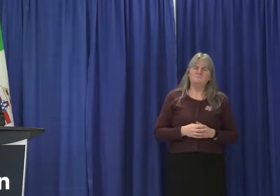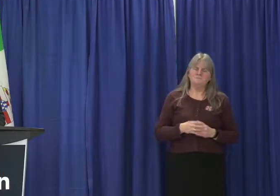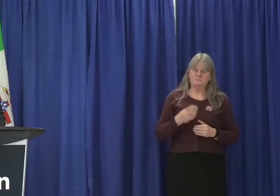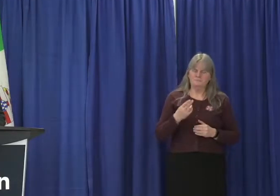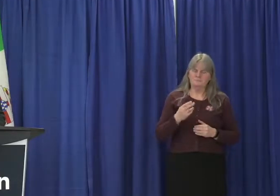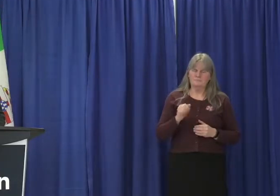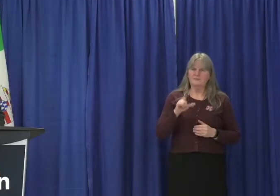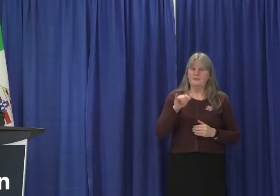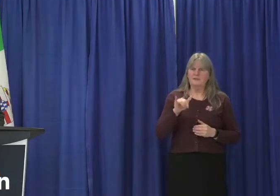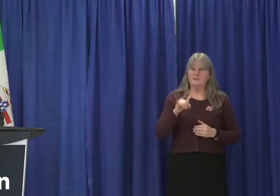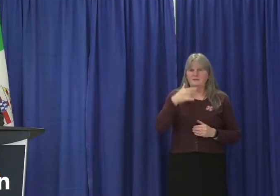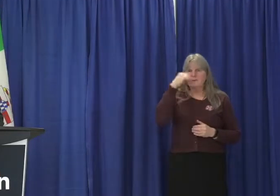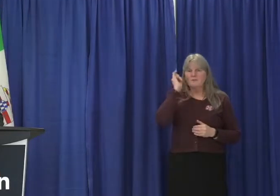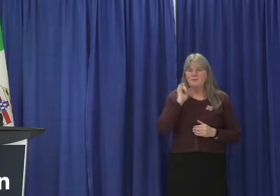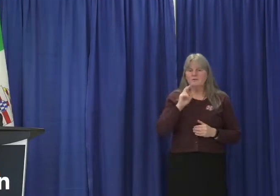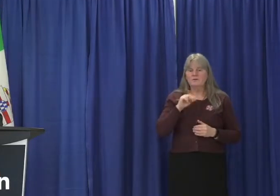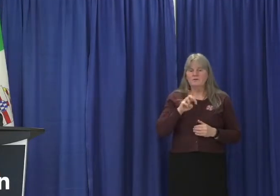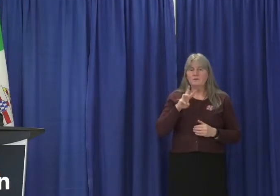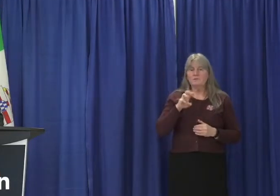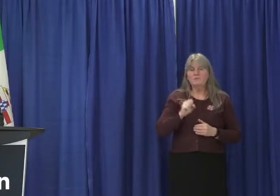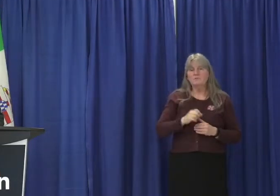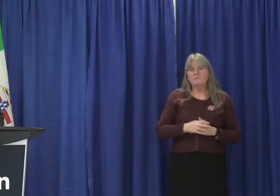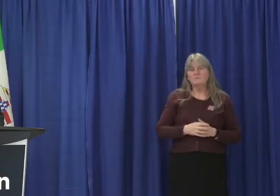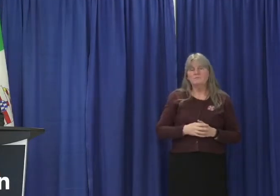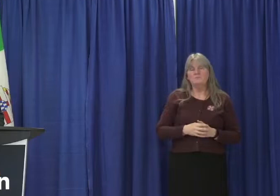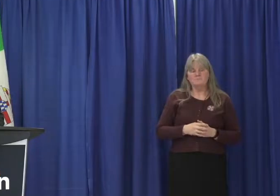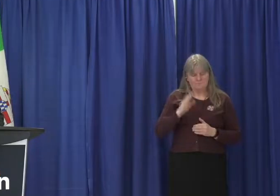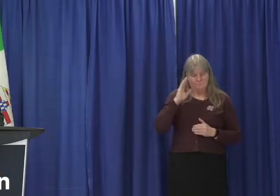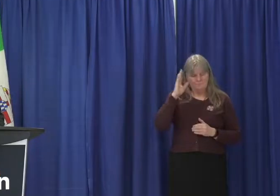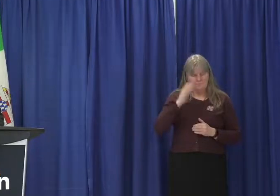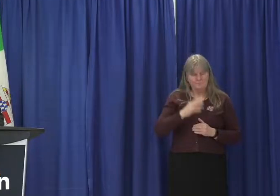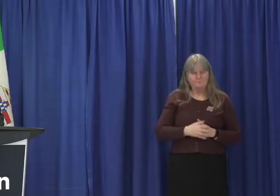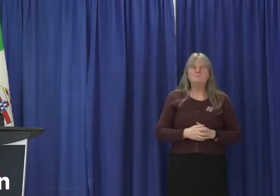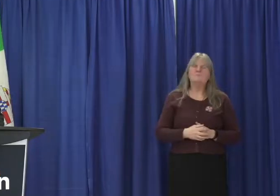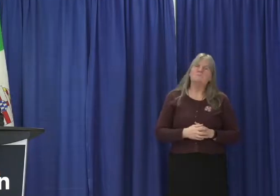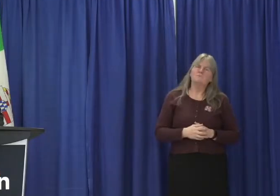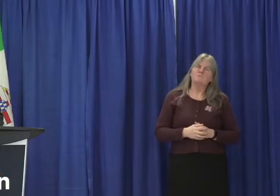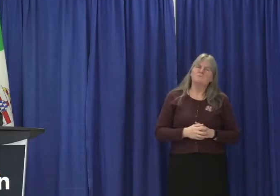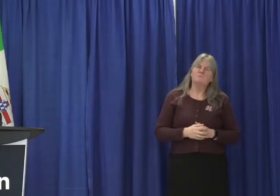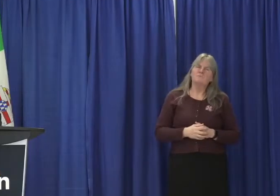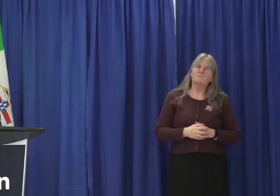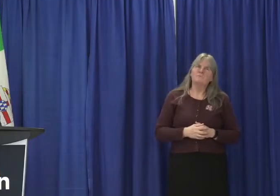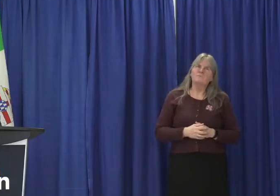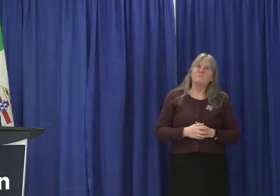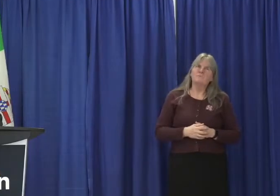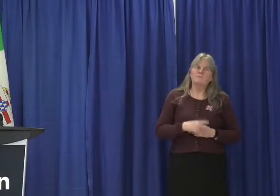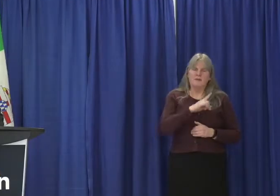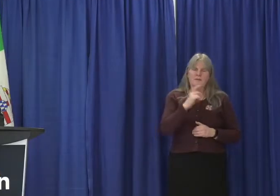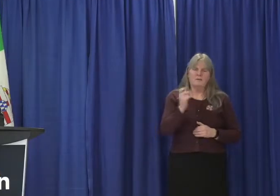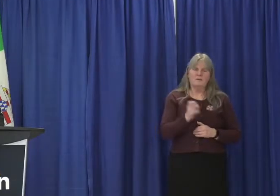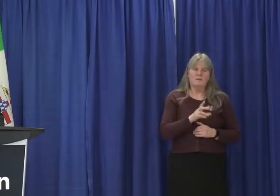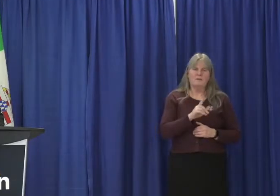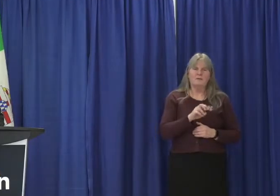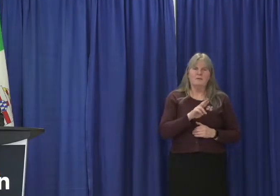Yukon News. Reporter: Hi, thank you. Question again I think for Dr Elliott.